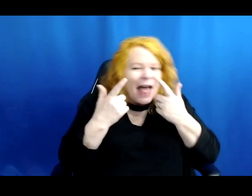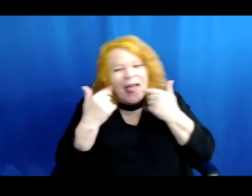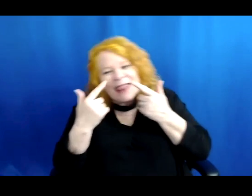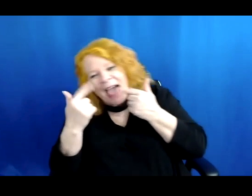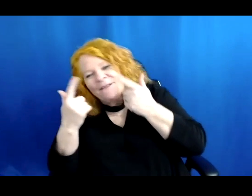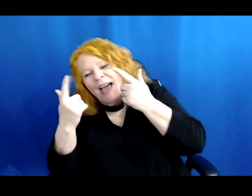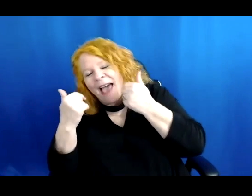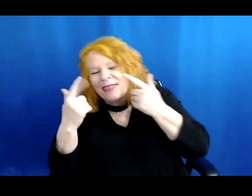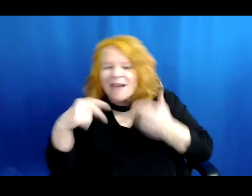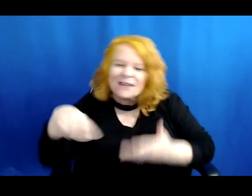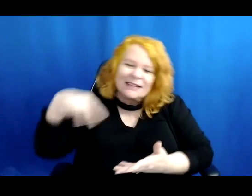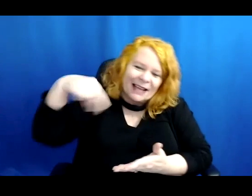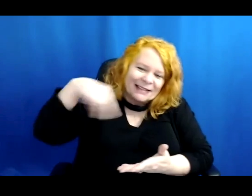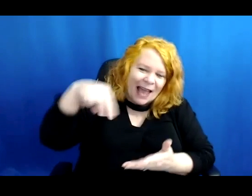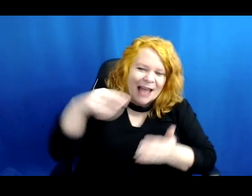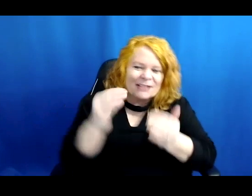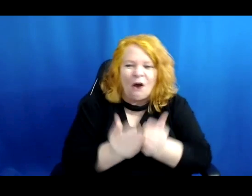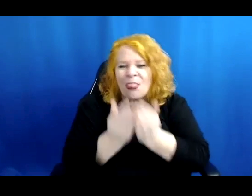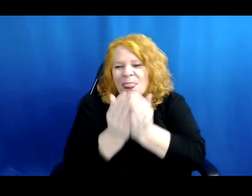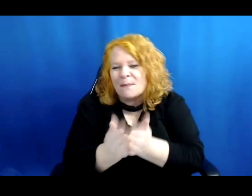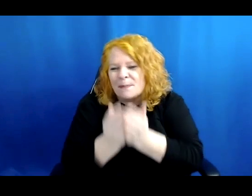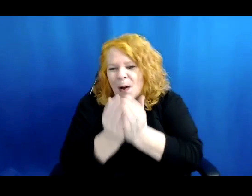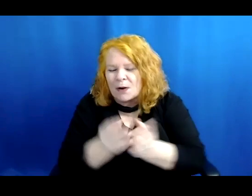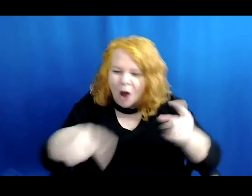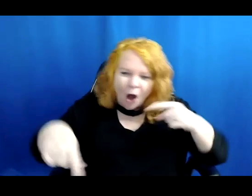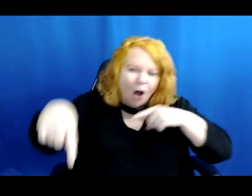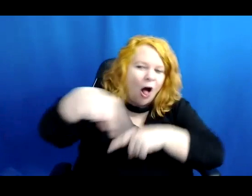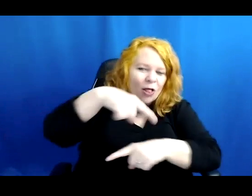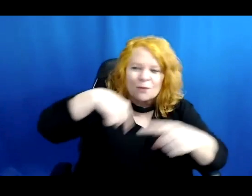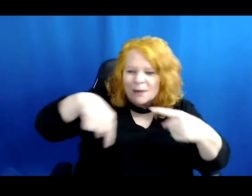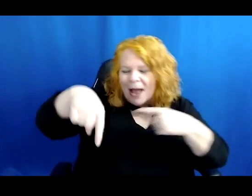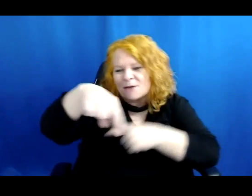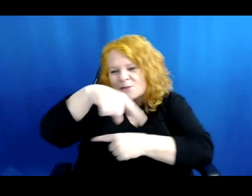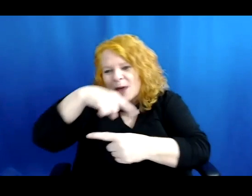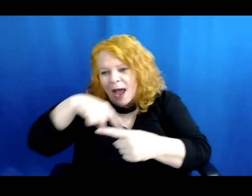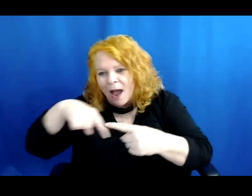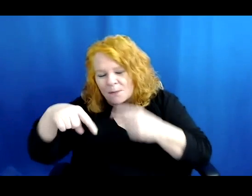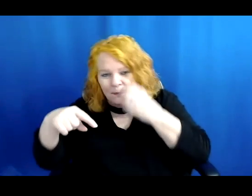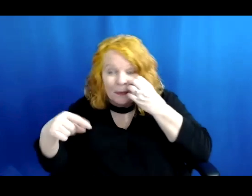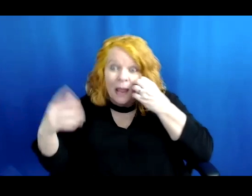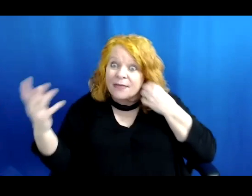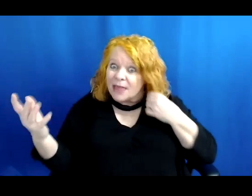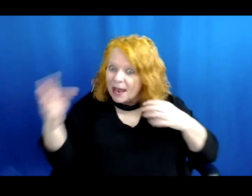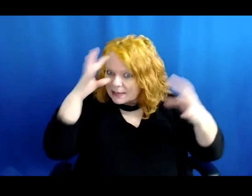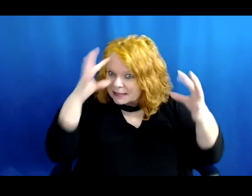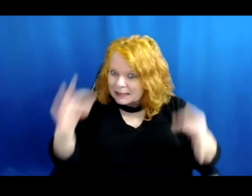danced around. Around and around the deck. Then they decided it was time for some apple